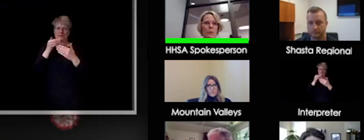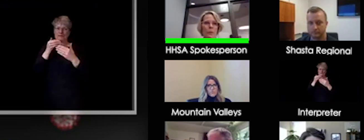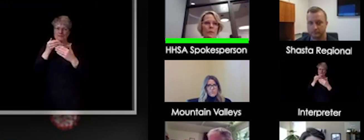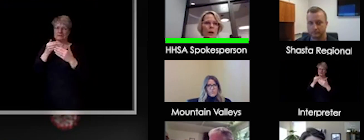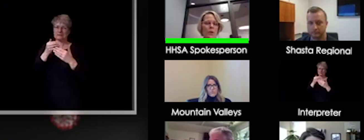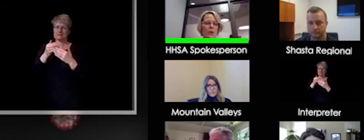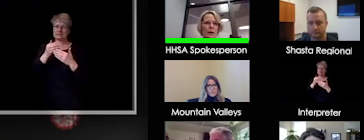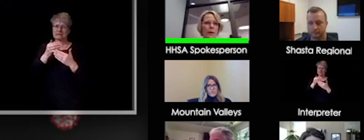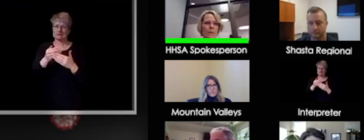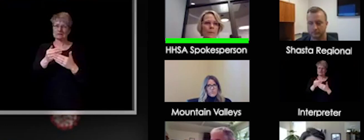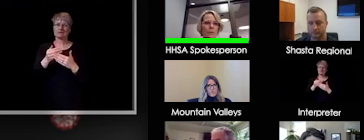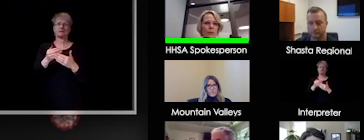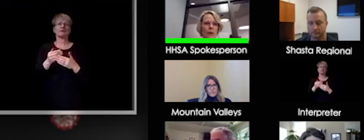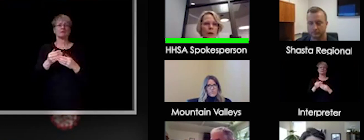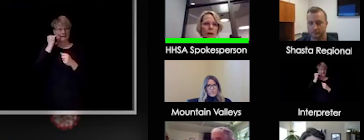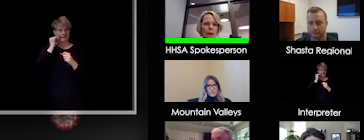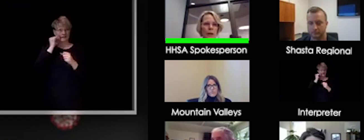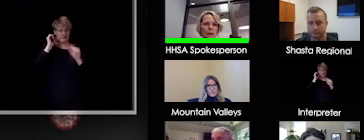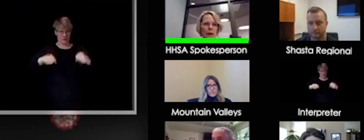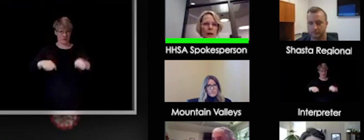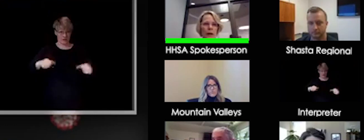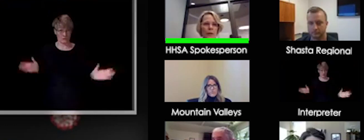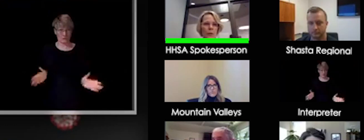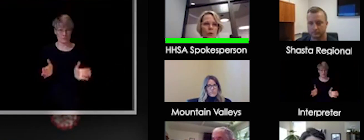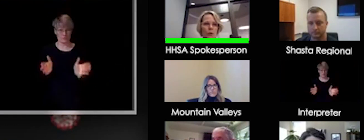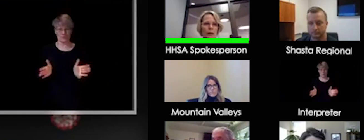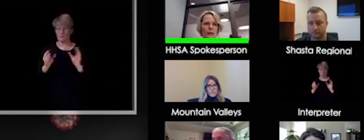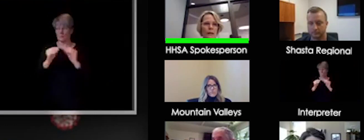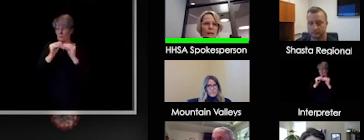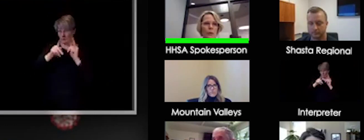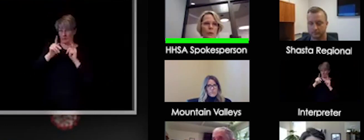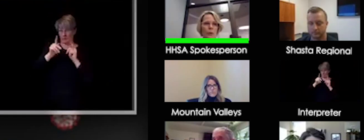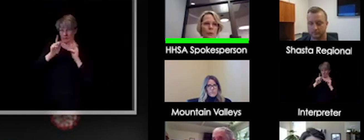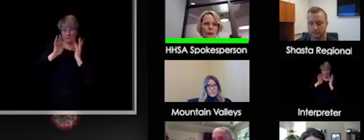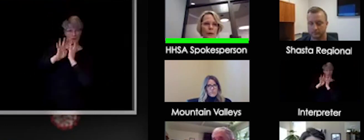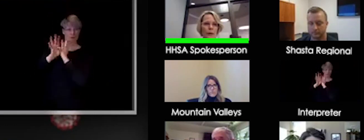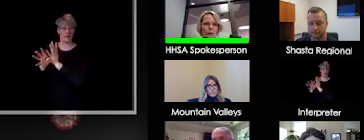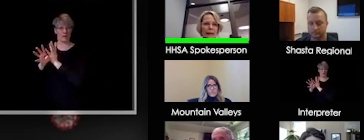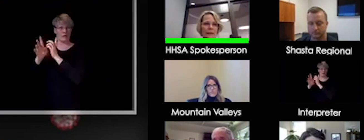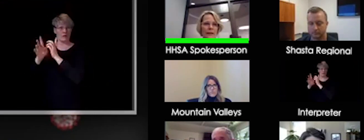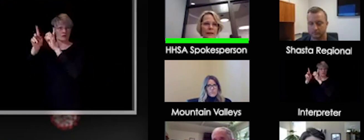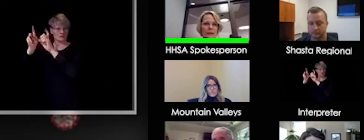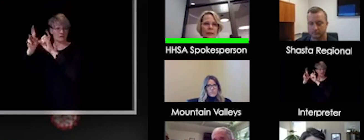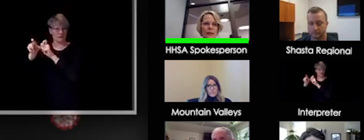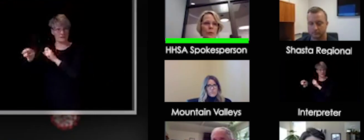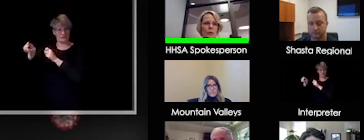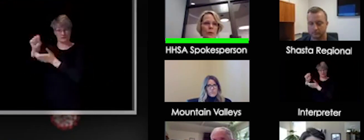can encourage people to go, then the more likely that we’ll be able to add that additional